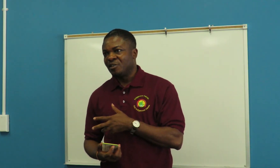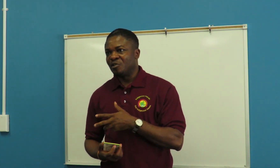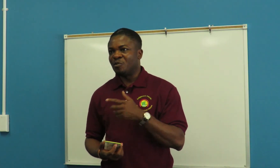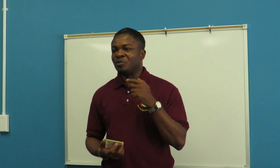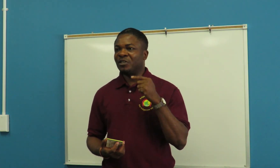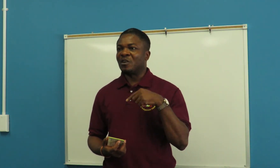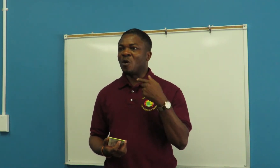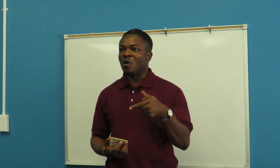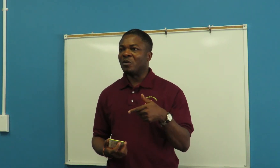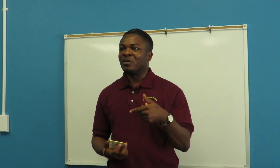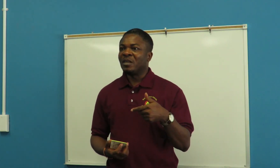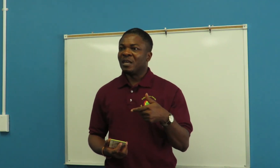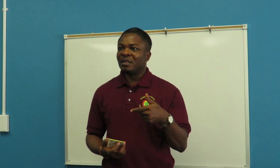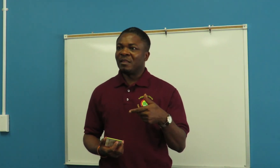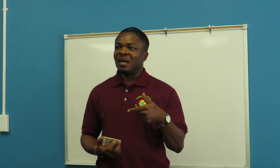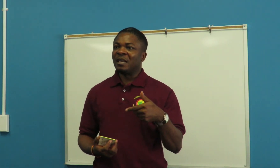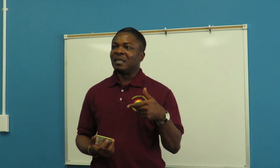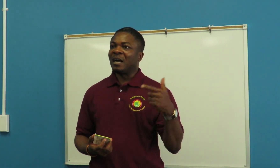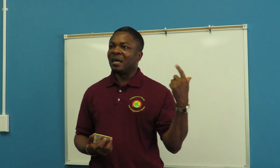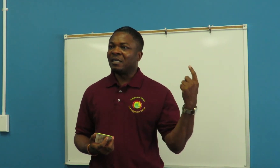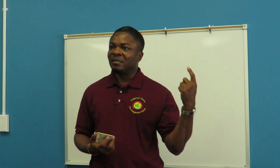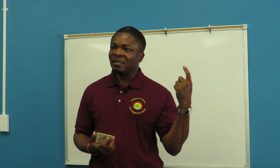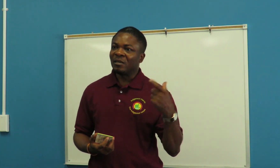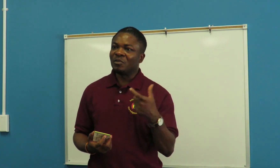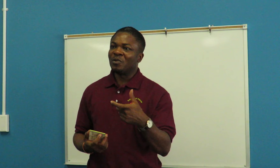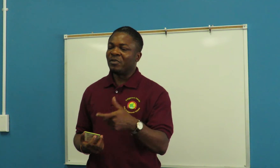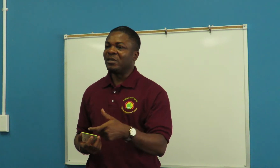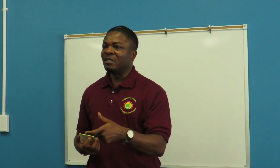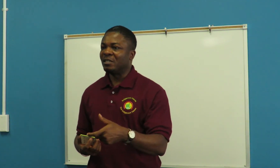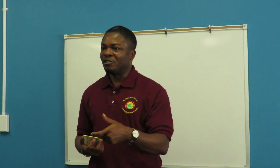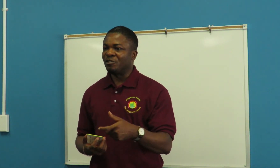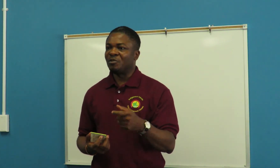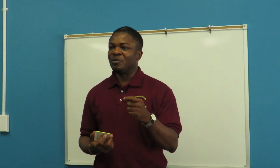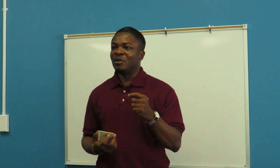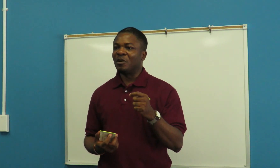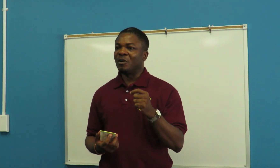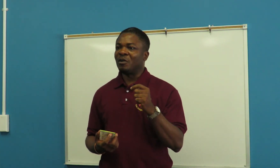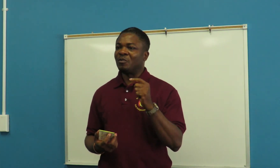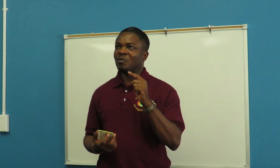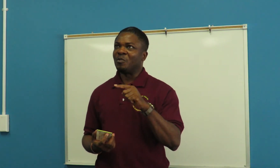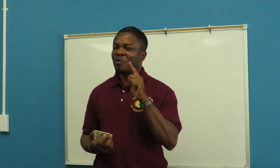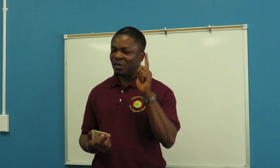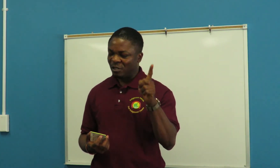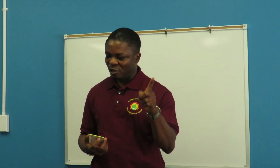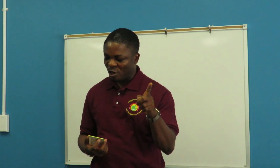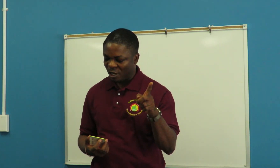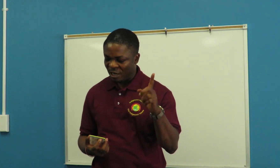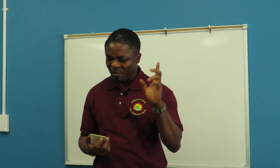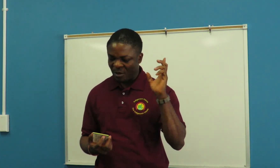You will recall that I dealt with this issue on when we were talking about